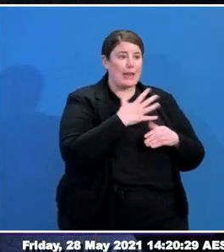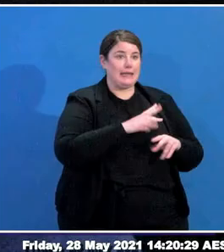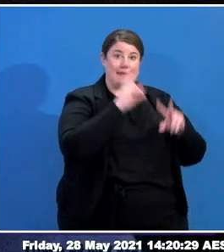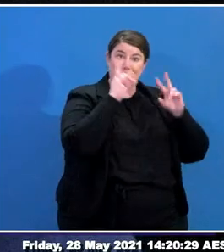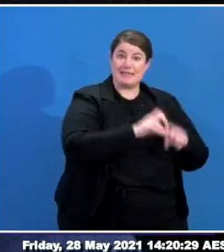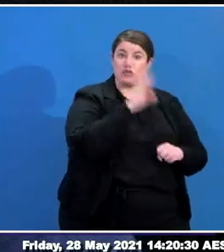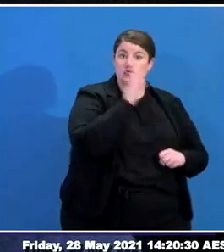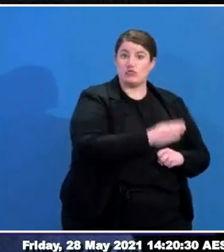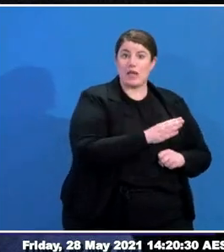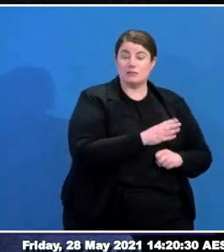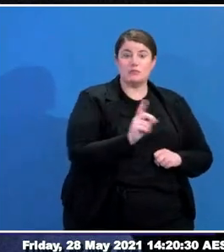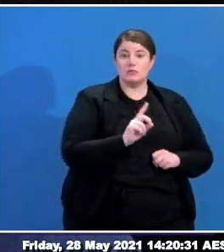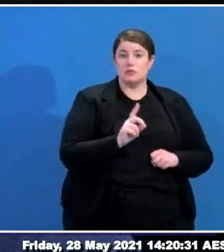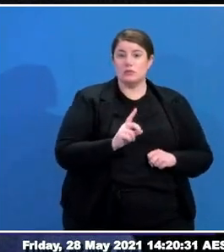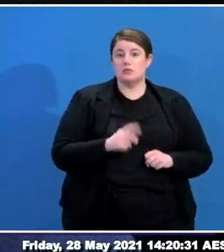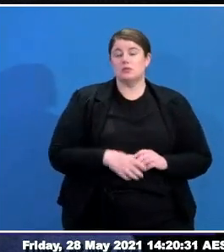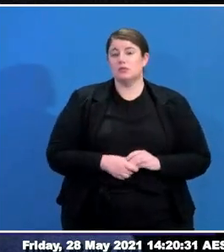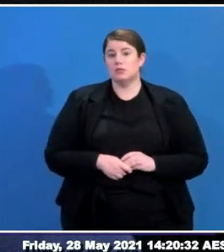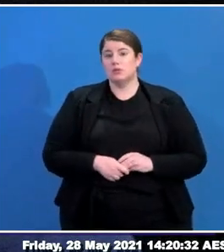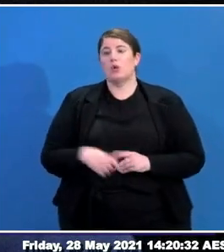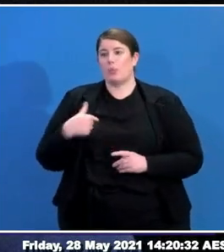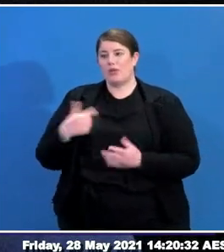That's part of receiving the complaint initially,